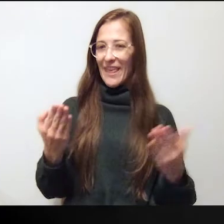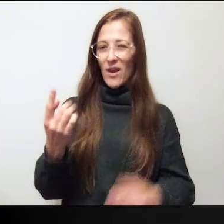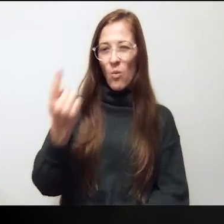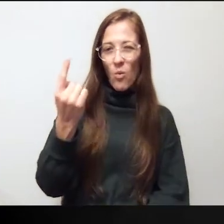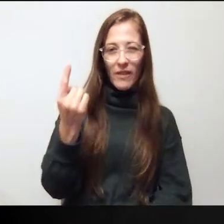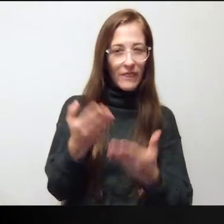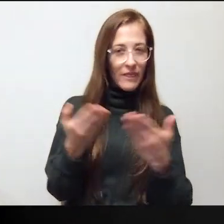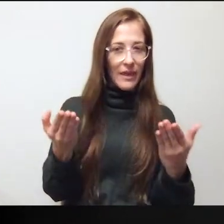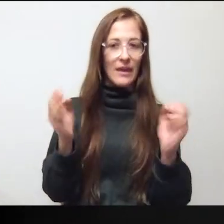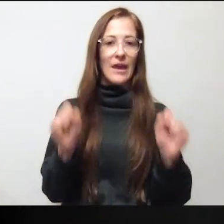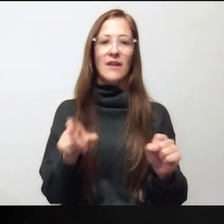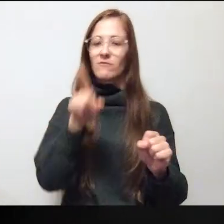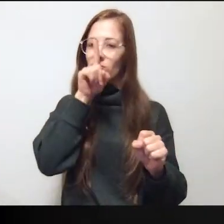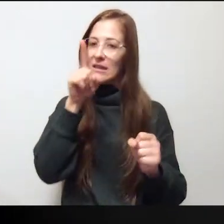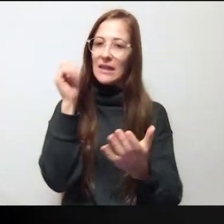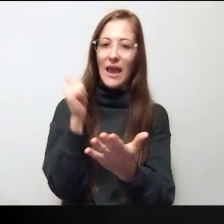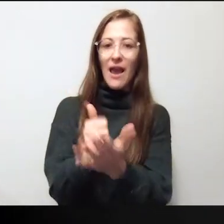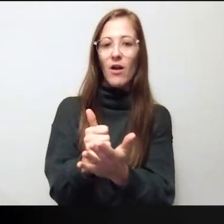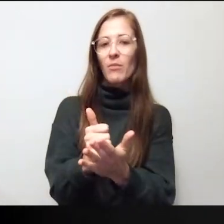that can be so helpful to any family,